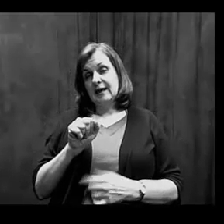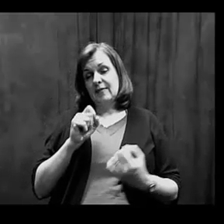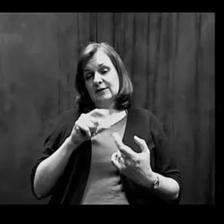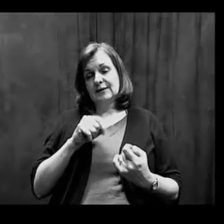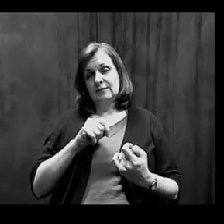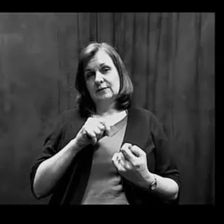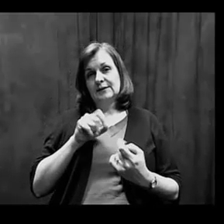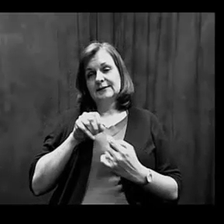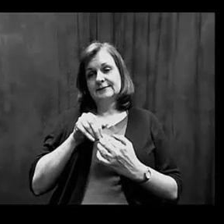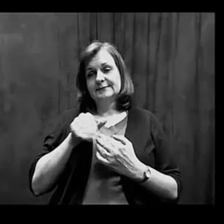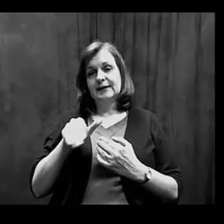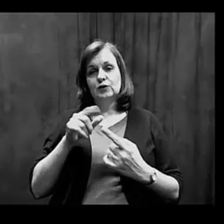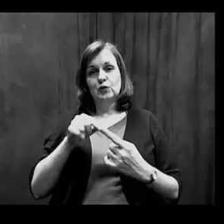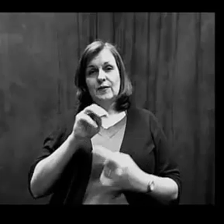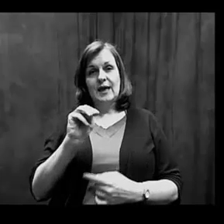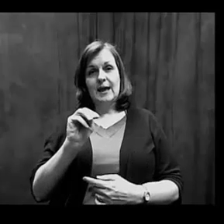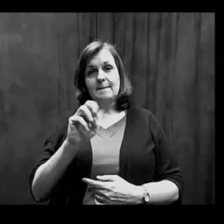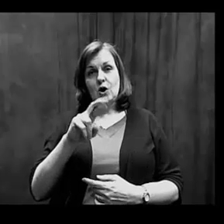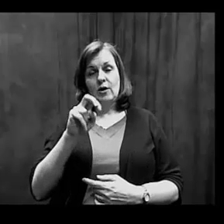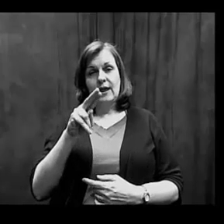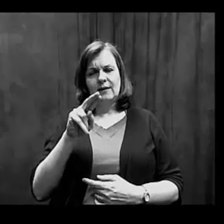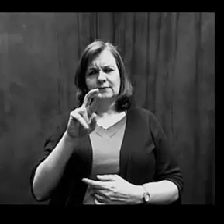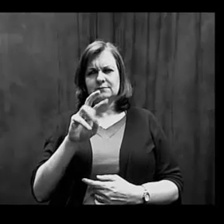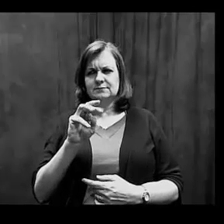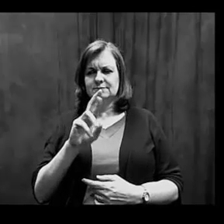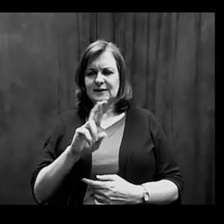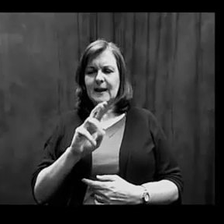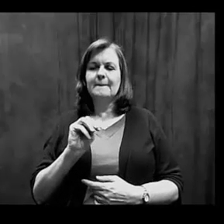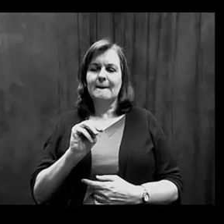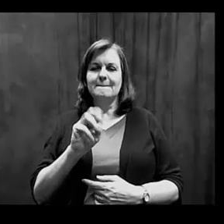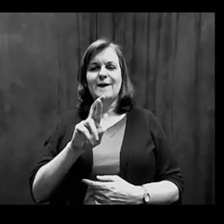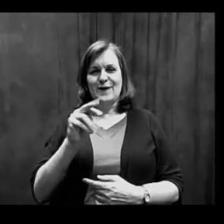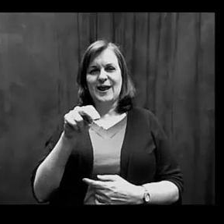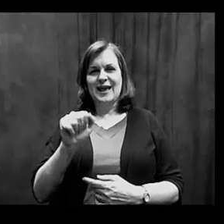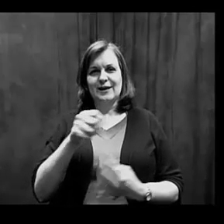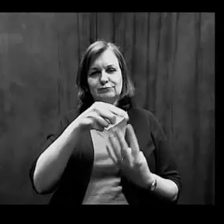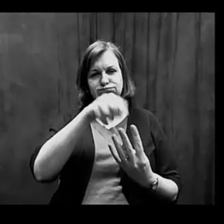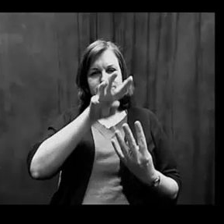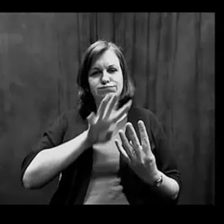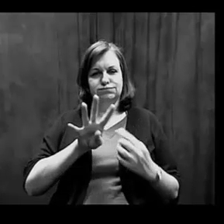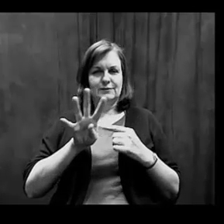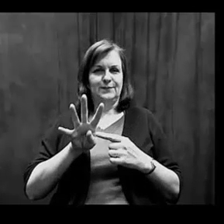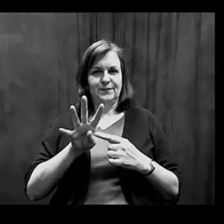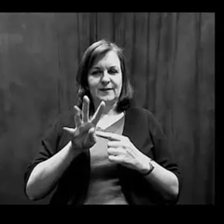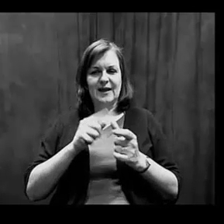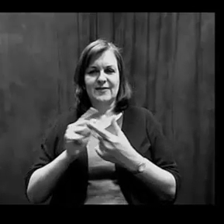go to the mRNA as we've talked about before and then